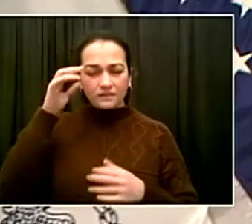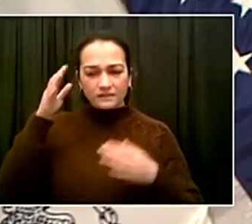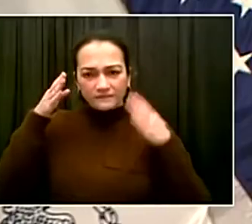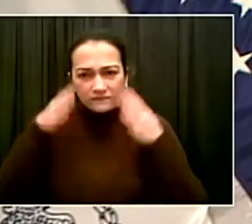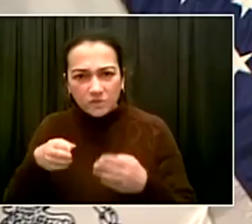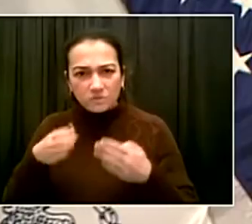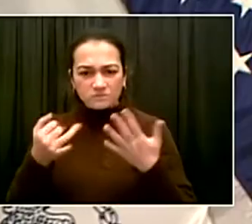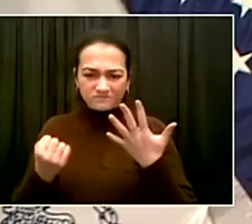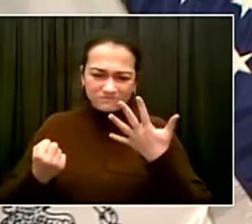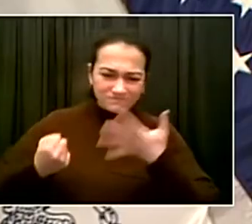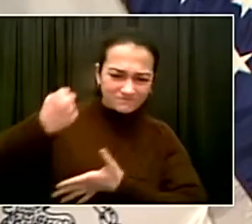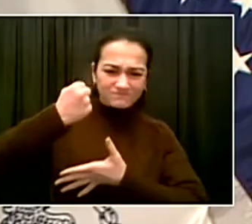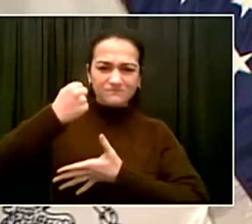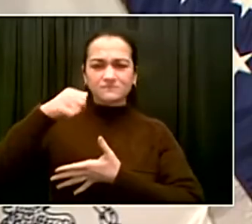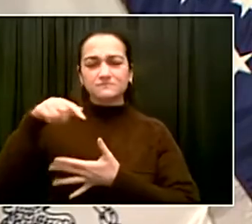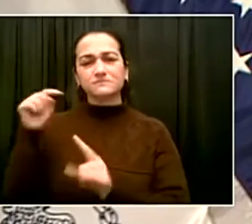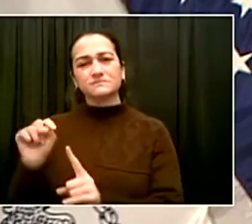THAT'S WHAT WE ARE GOING TO